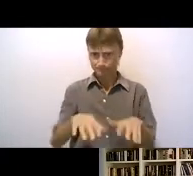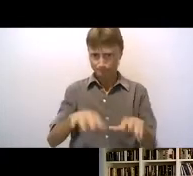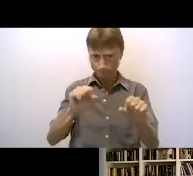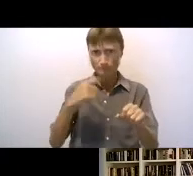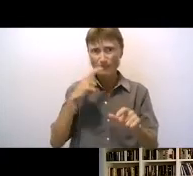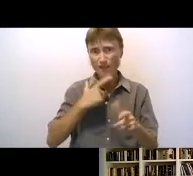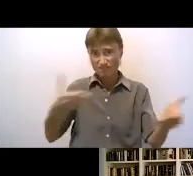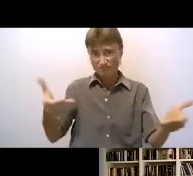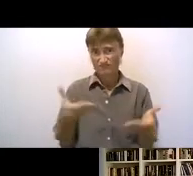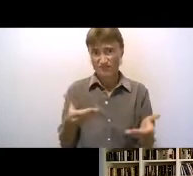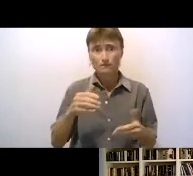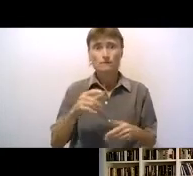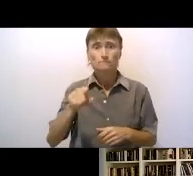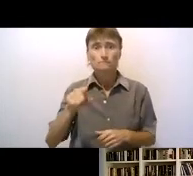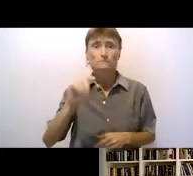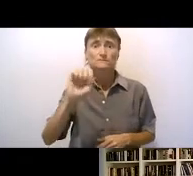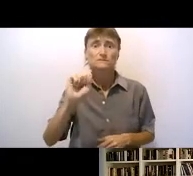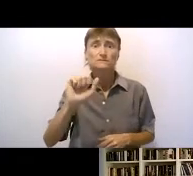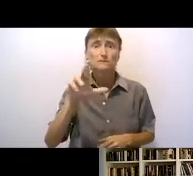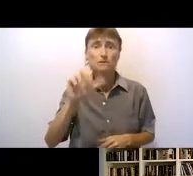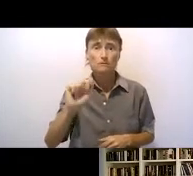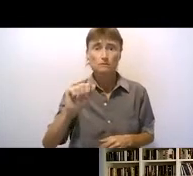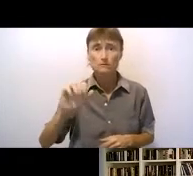Sara Bateman, to take us through those protocols. So, over to you, Sara.